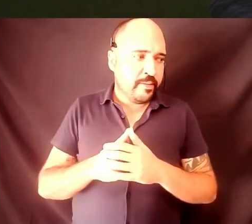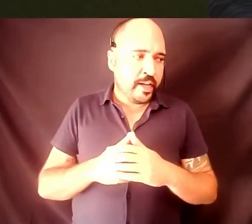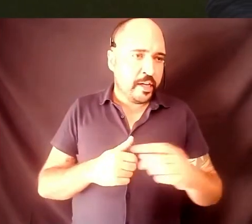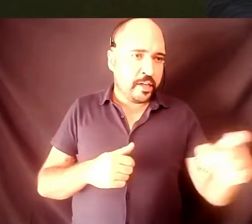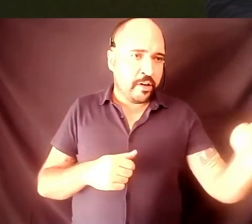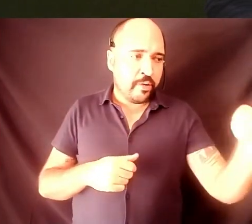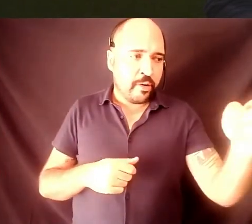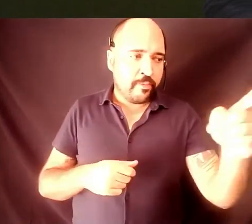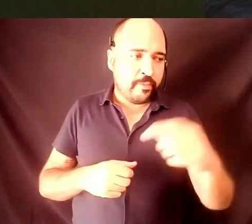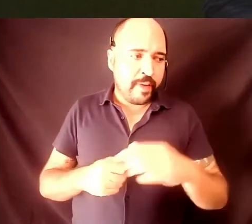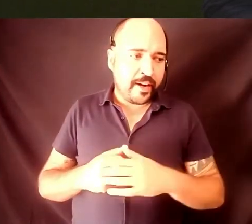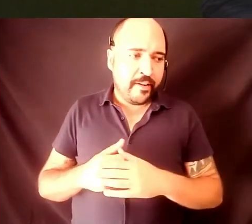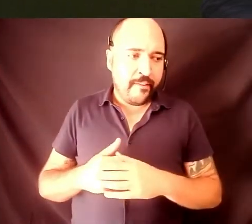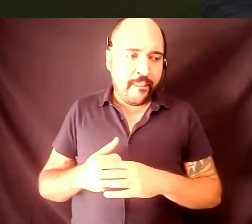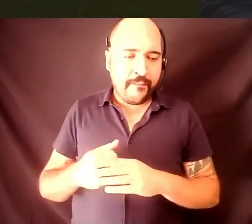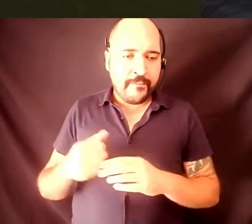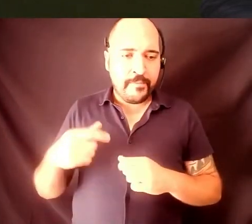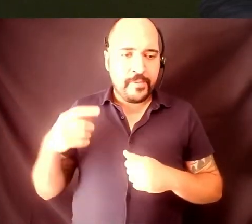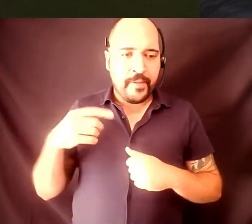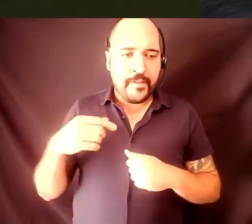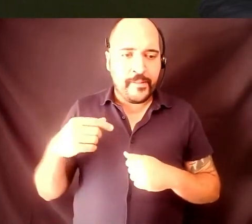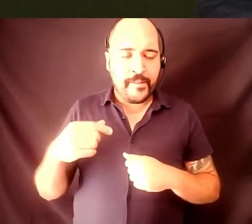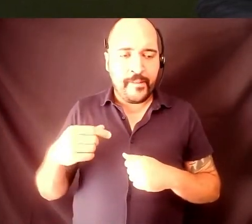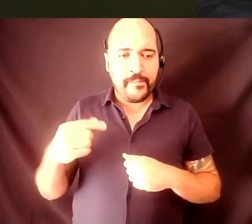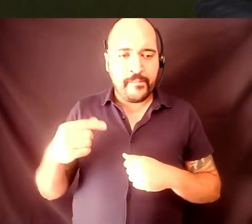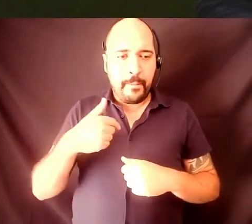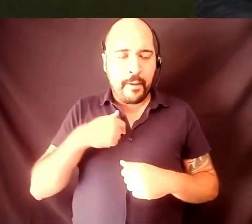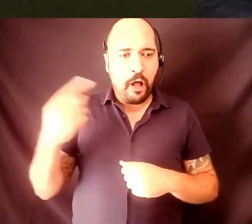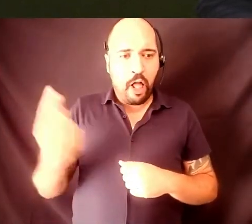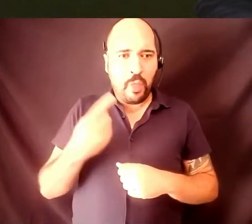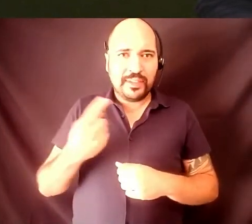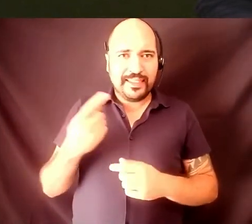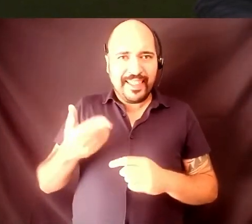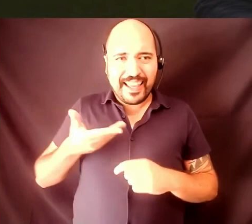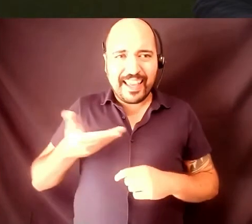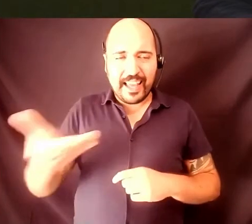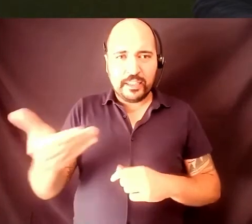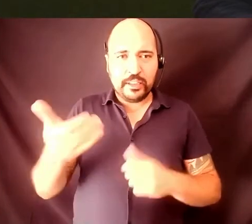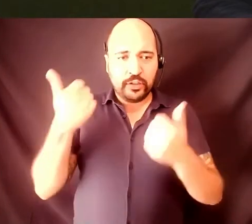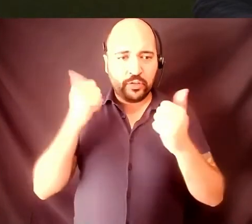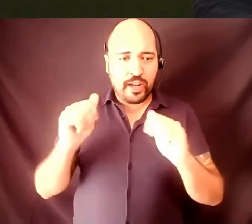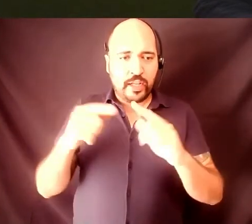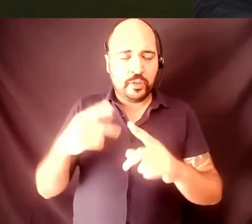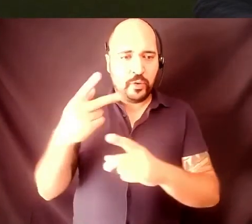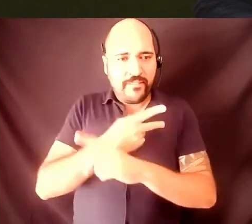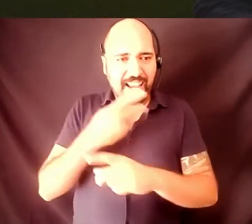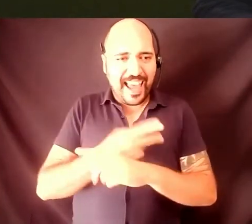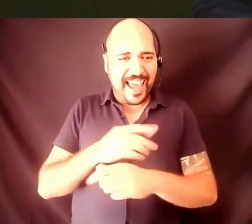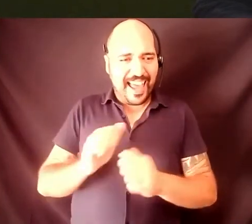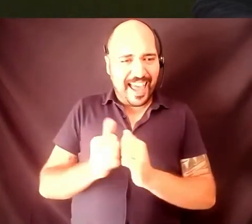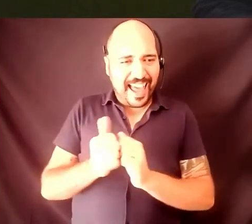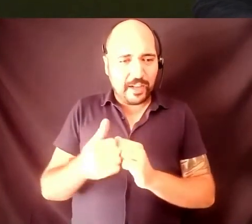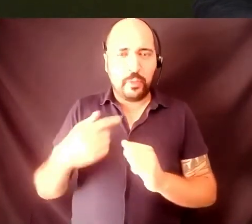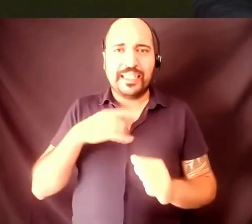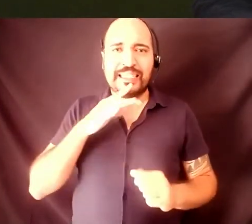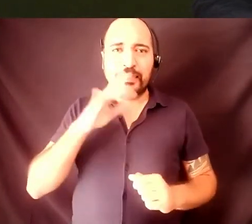So I'm always a guest, trying to figure out: How do I speak up for something that you guys can't really get across strongly?